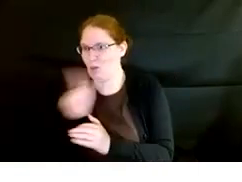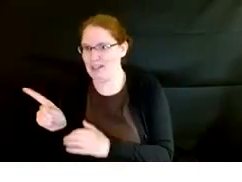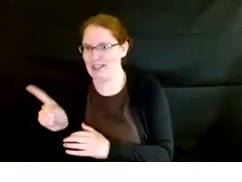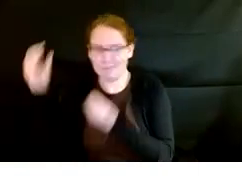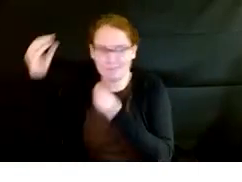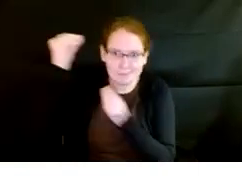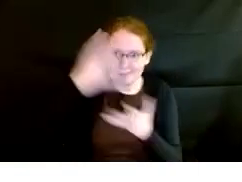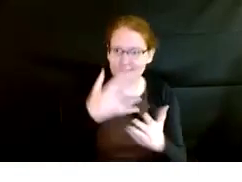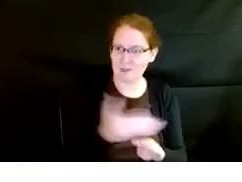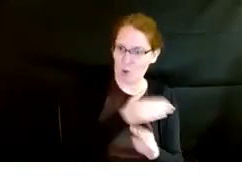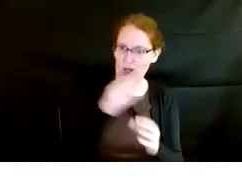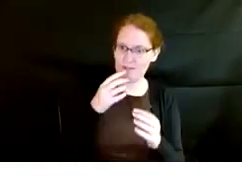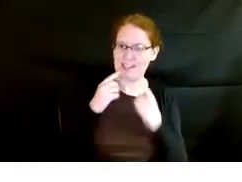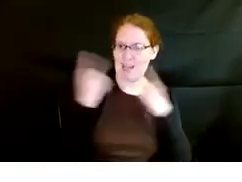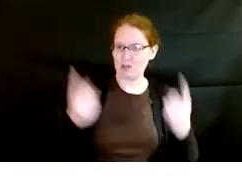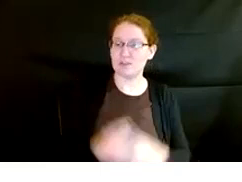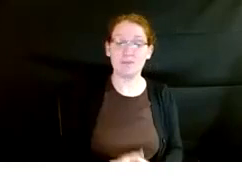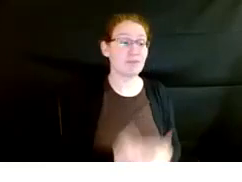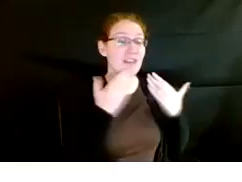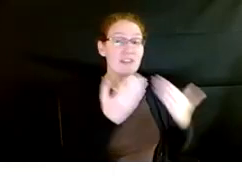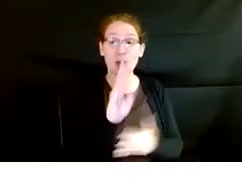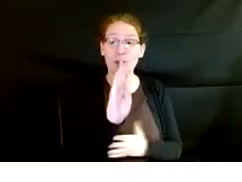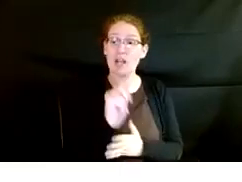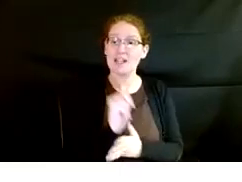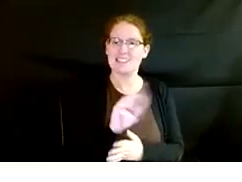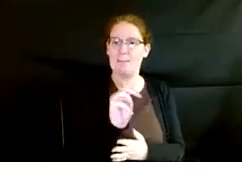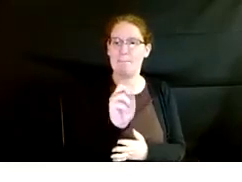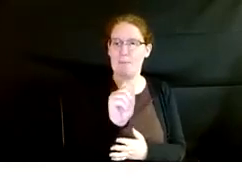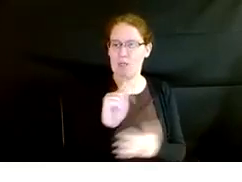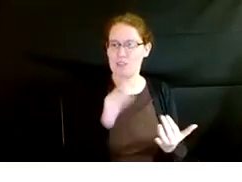thank you Brian this is Martie um I want to tag onto a couple things that people have said already